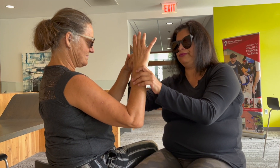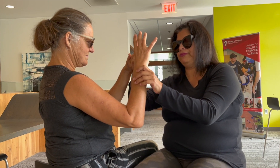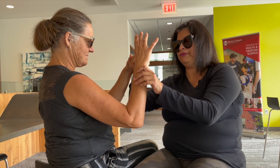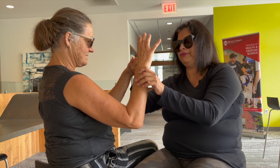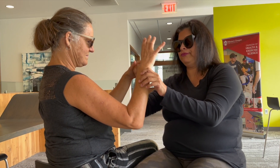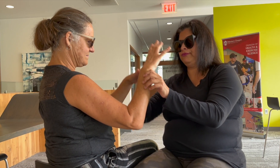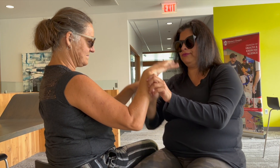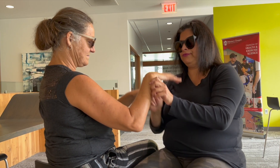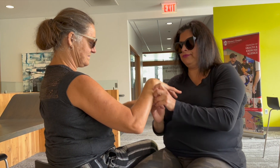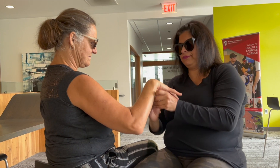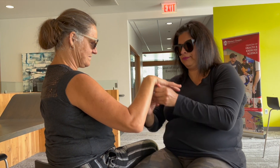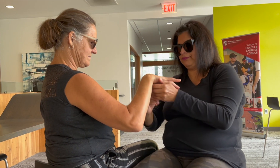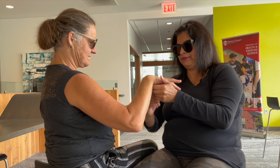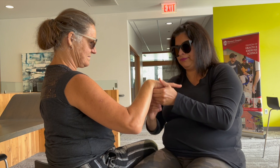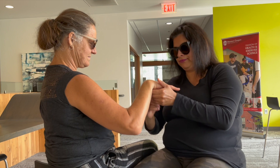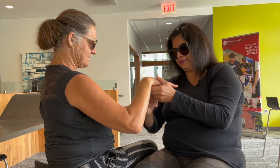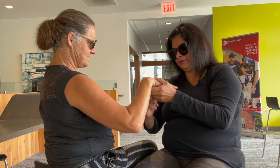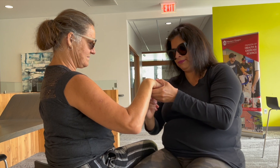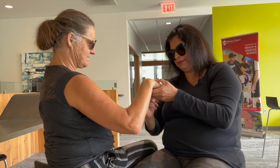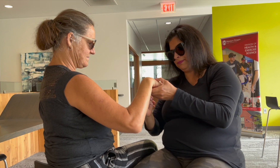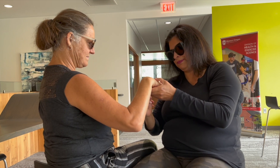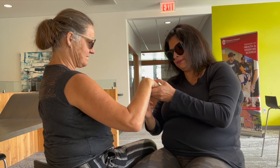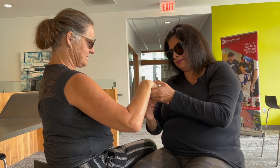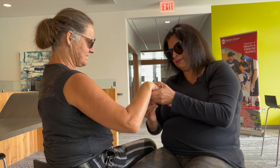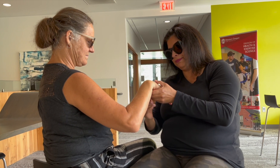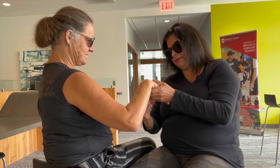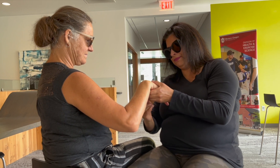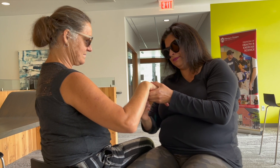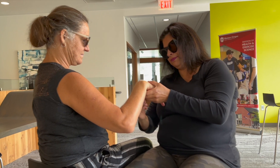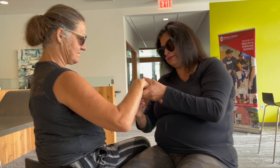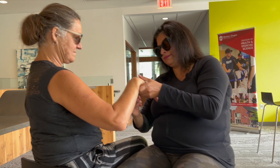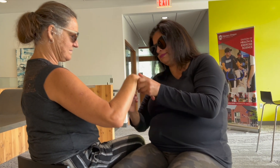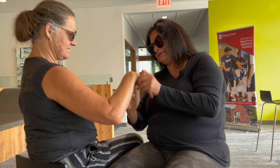When it found the perfect branch, it made a cocoon.